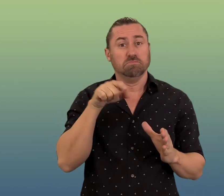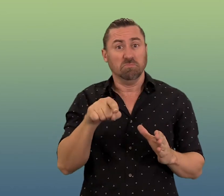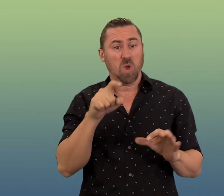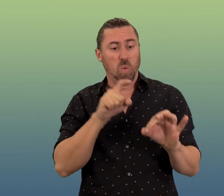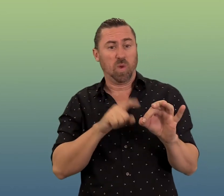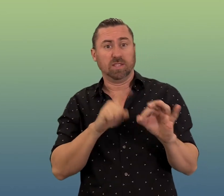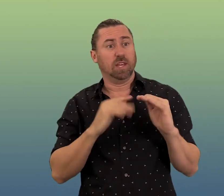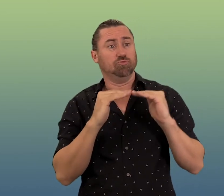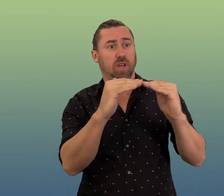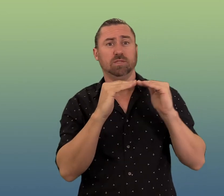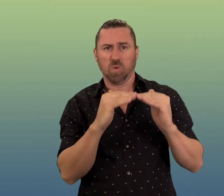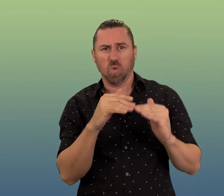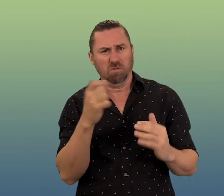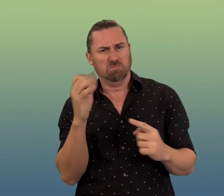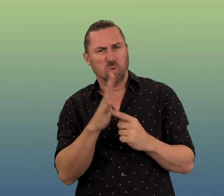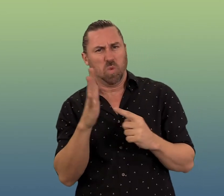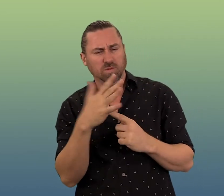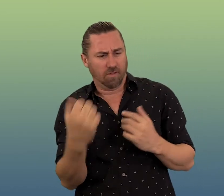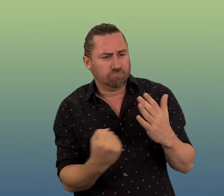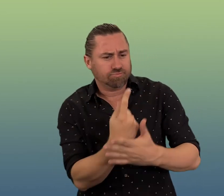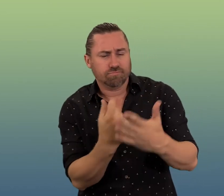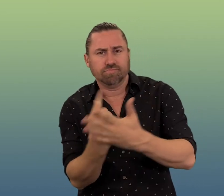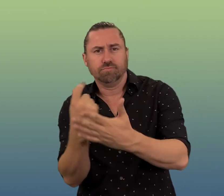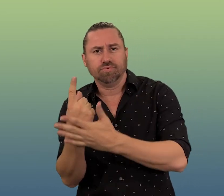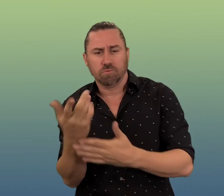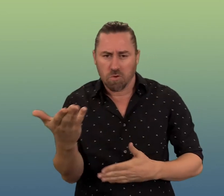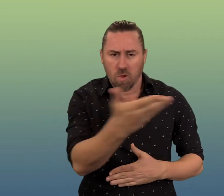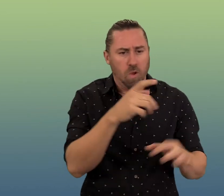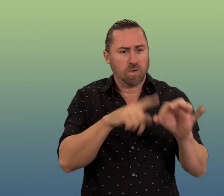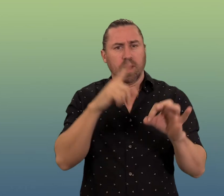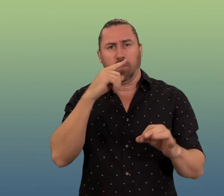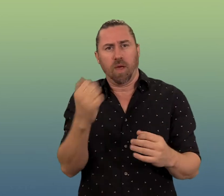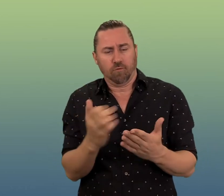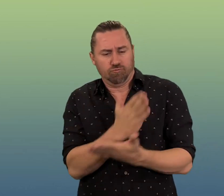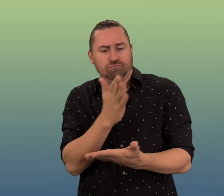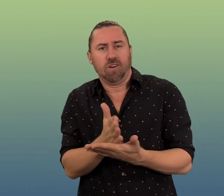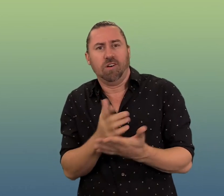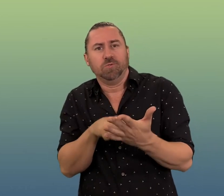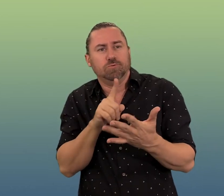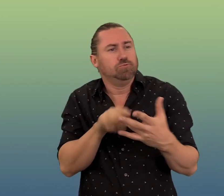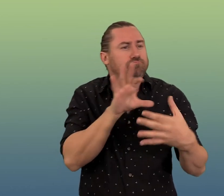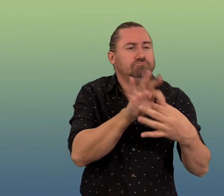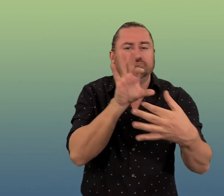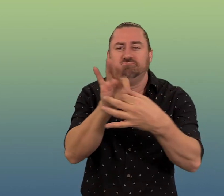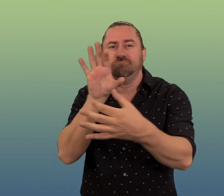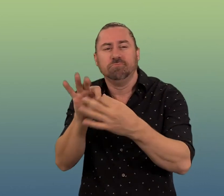is a basic human right and Queenslanders have the right to an accessible and inclusive transport network.